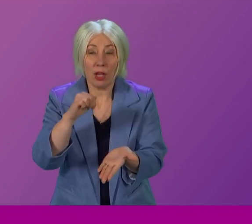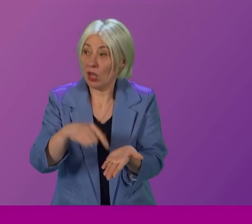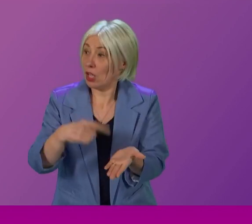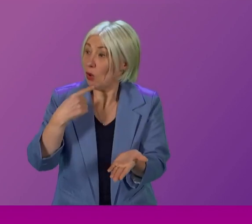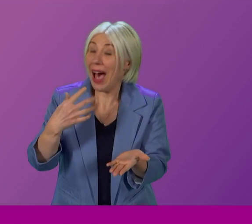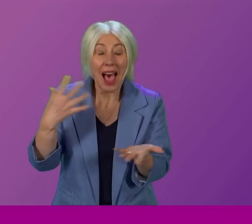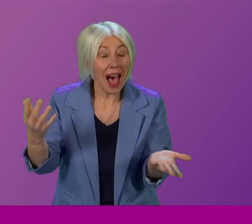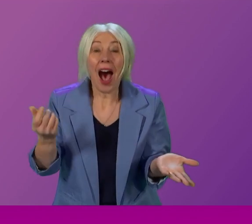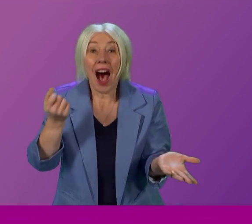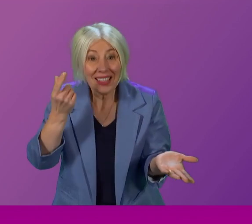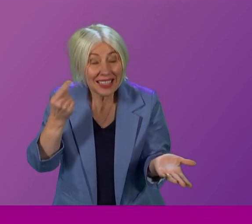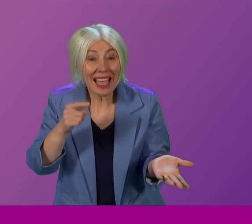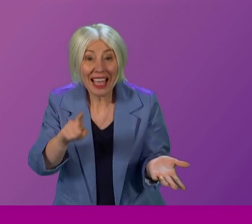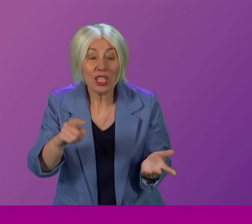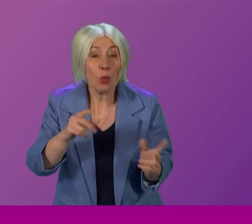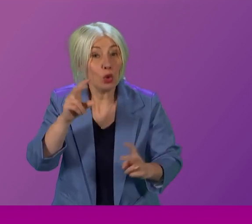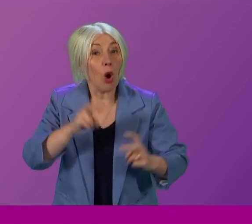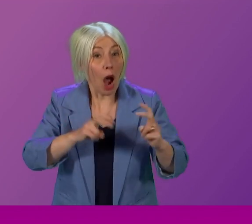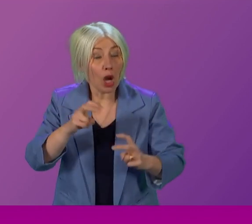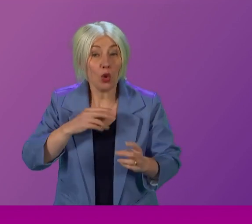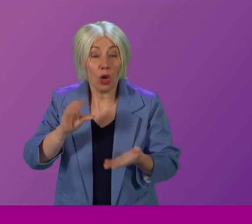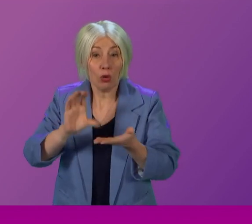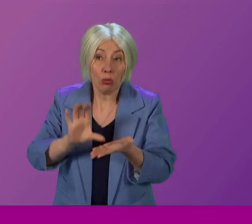I understand why members make the argument that we should give more money to local government,